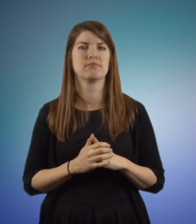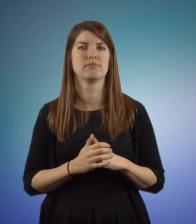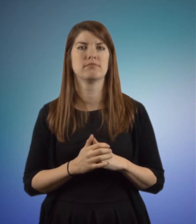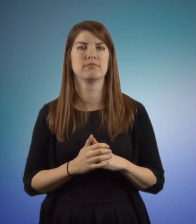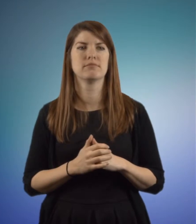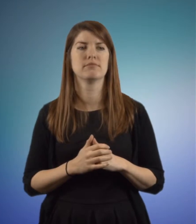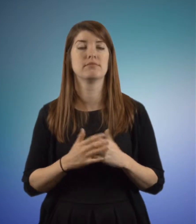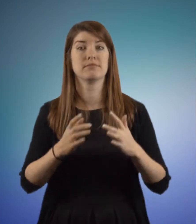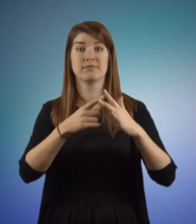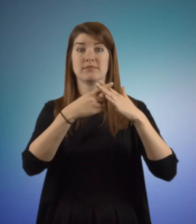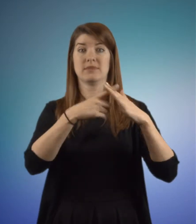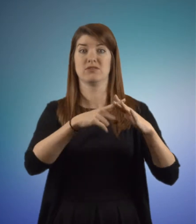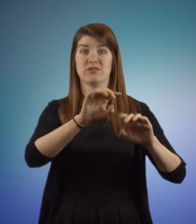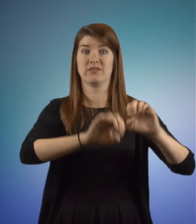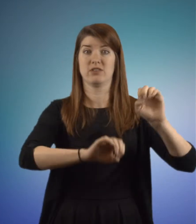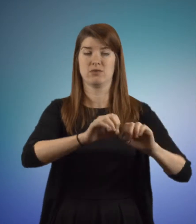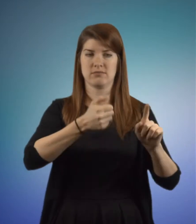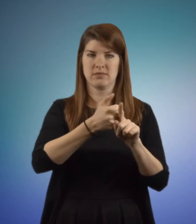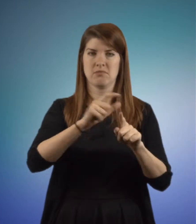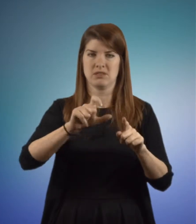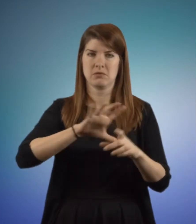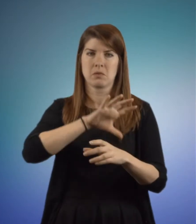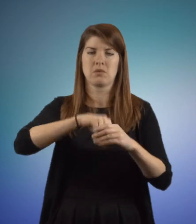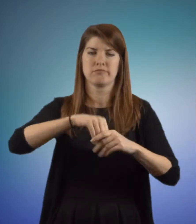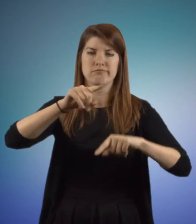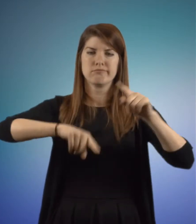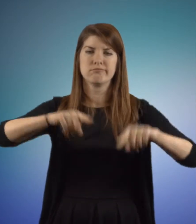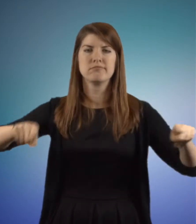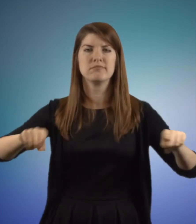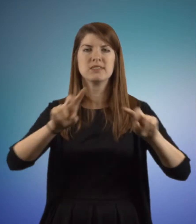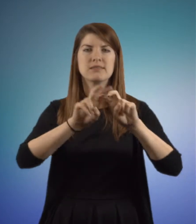The initial evaluation has to include a variety of assessment tools and strategies.